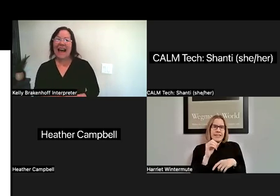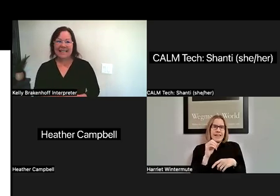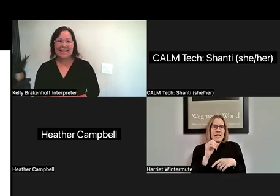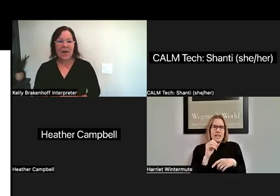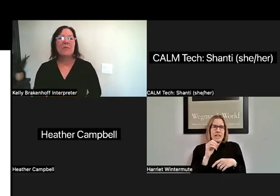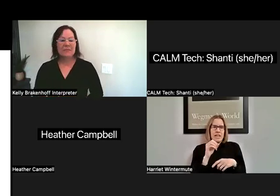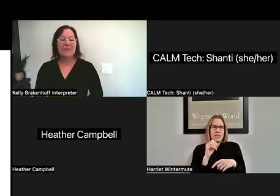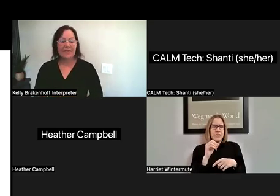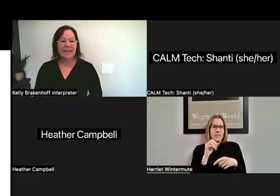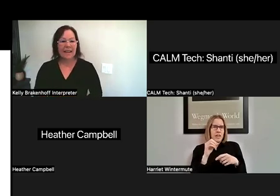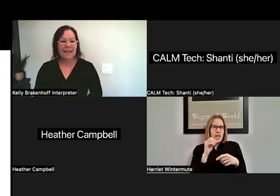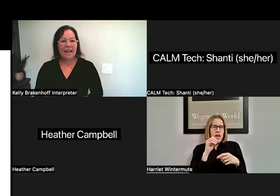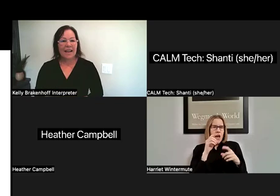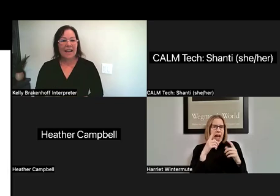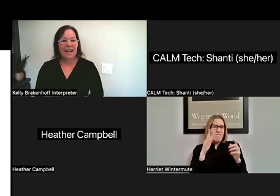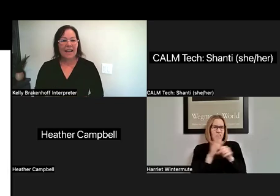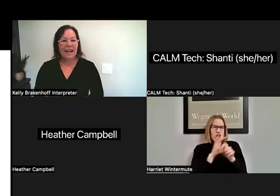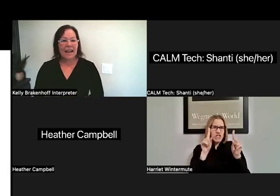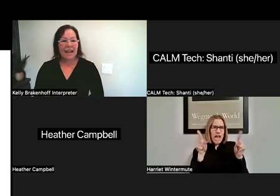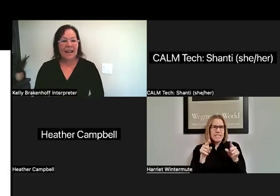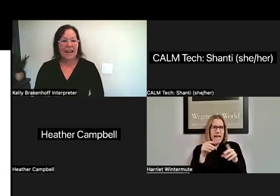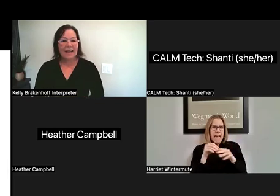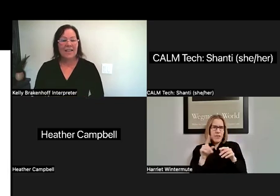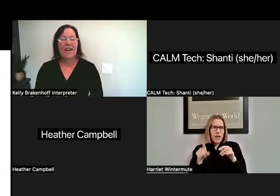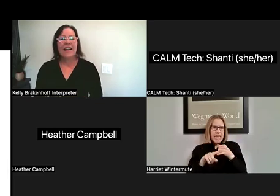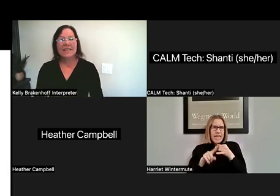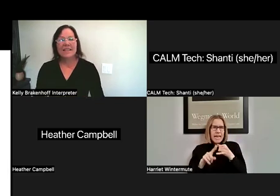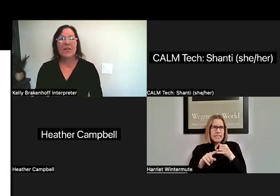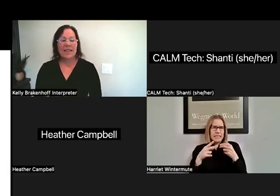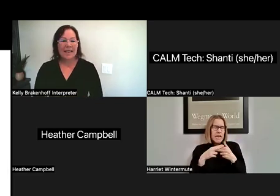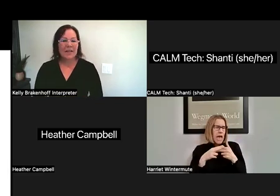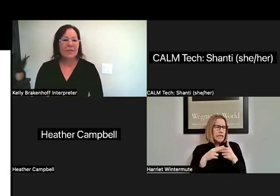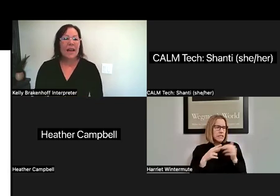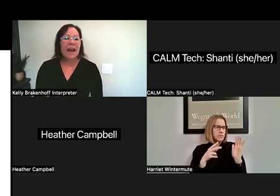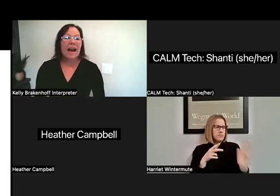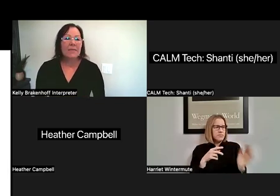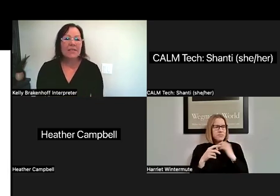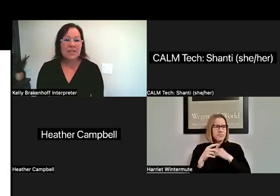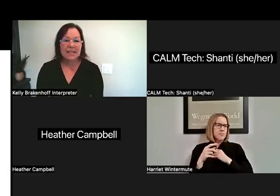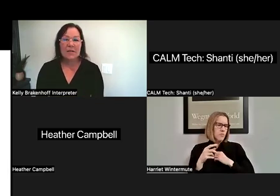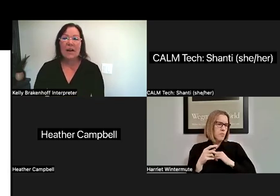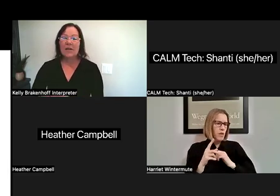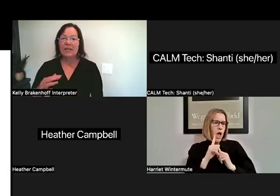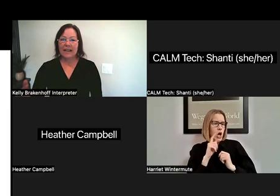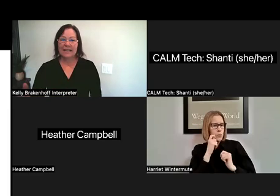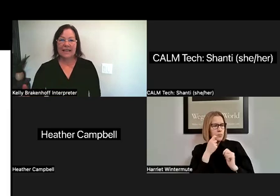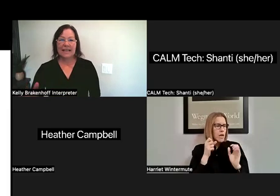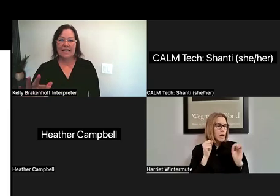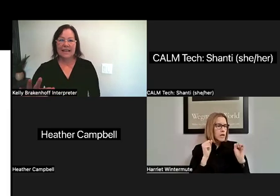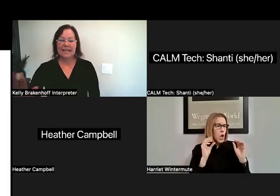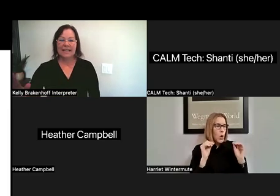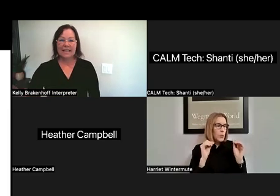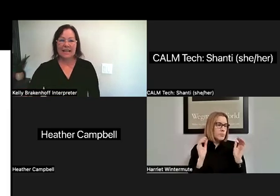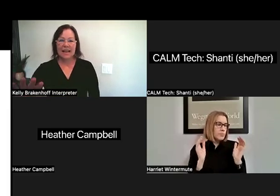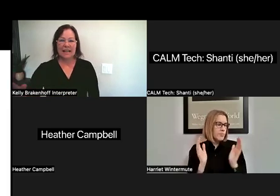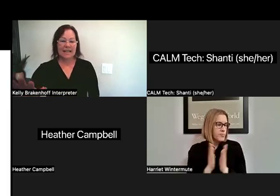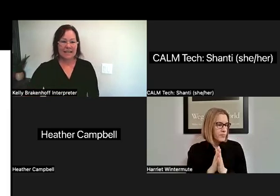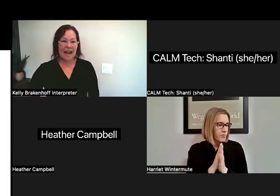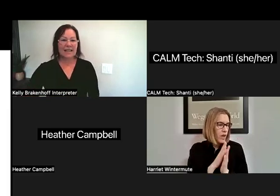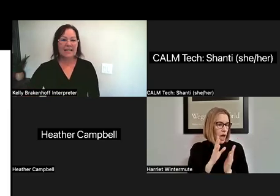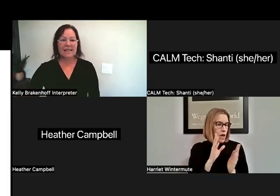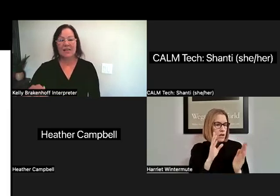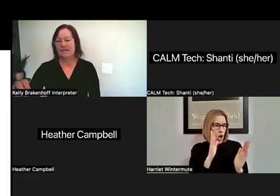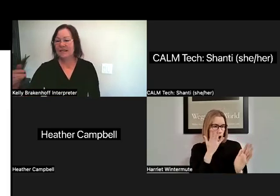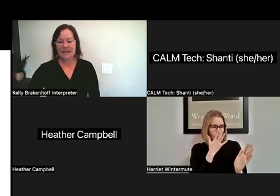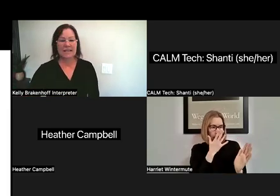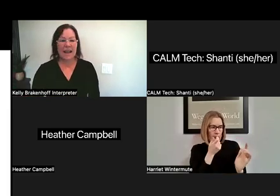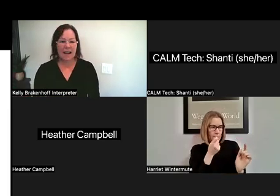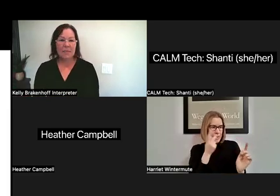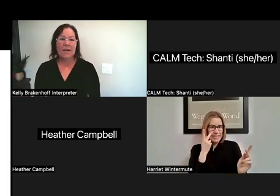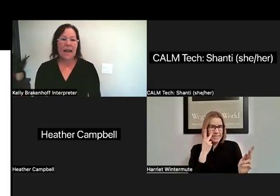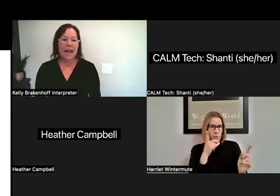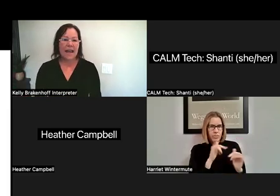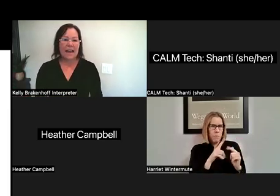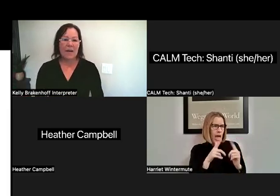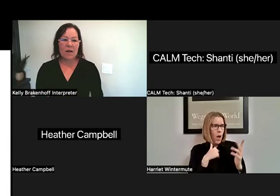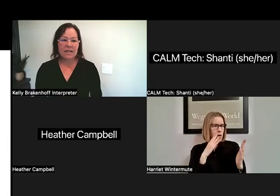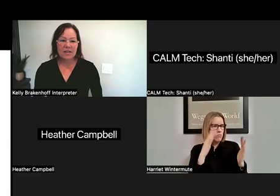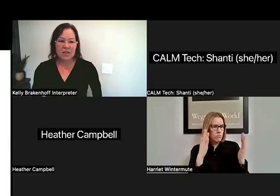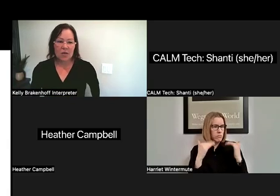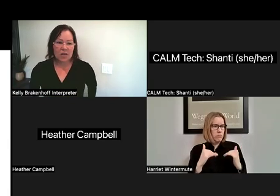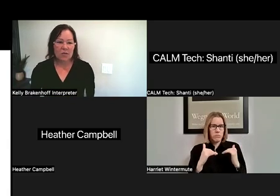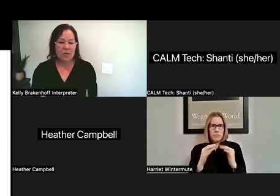Lassicco. So she is the one that invented these slides, or this set up. And I want to show you